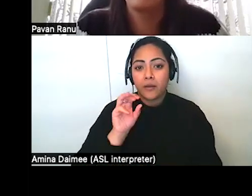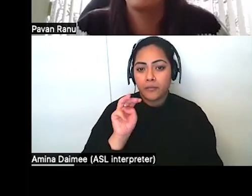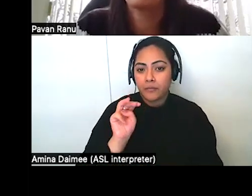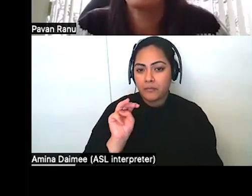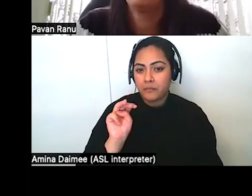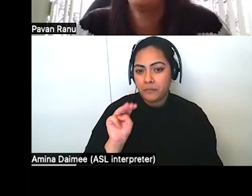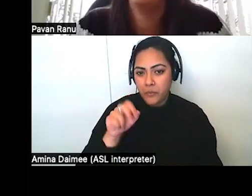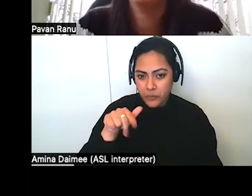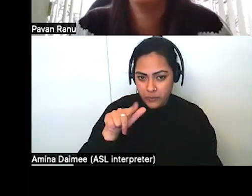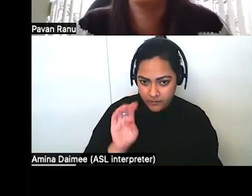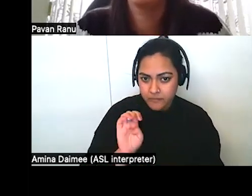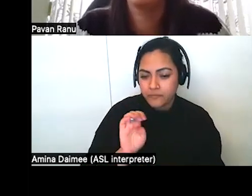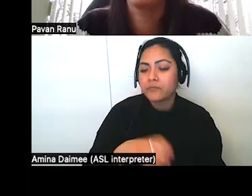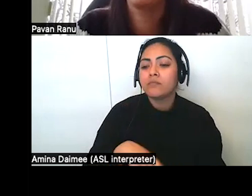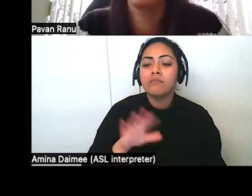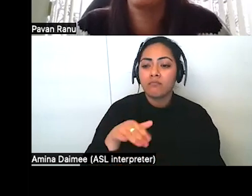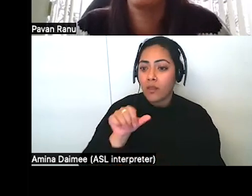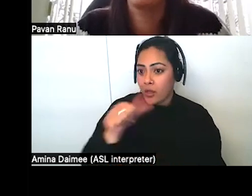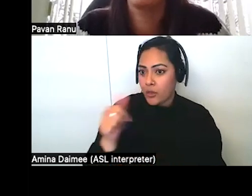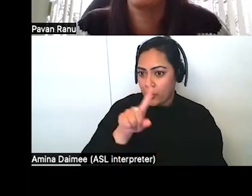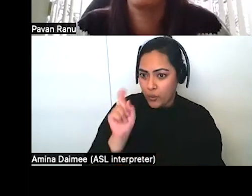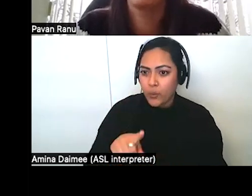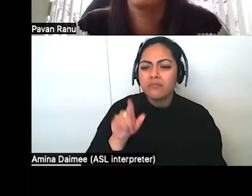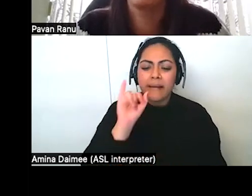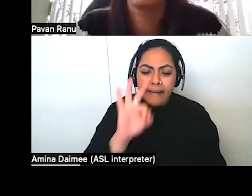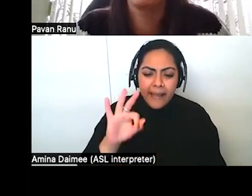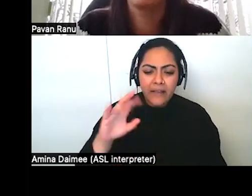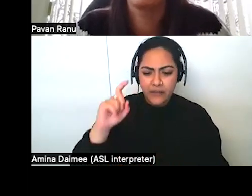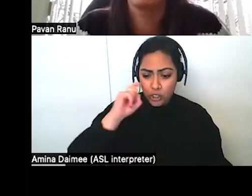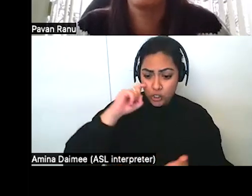If once we're seeing the trend, do you think trying to produce a book that connects to it